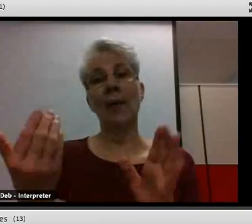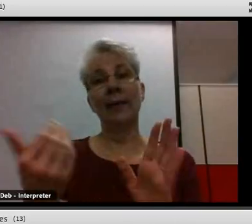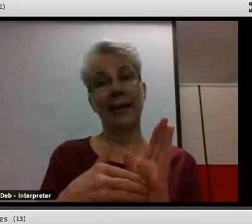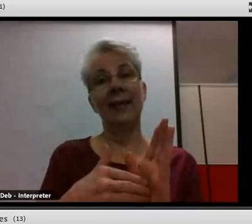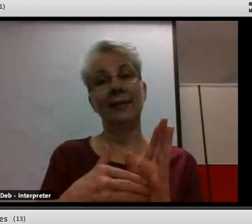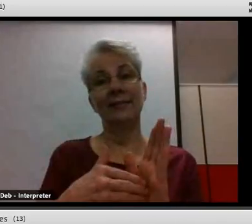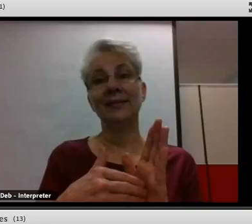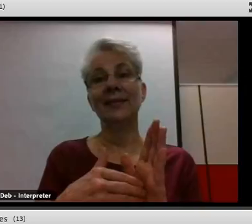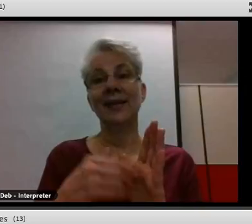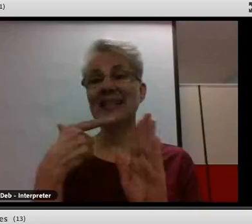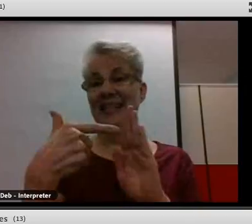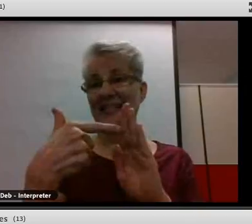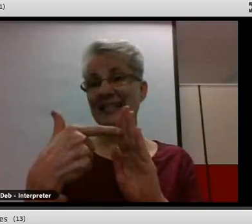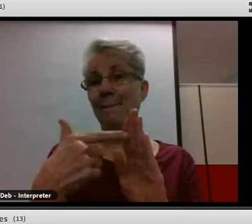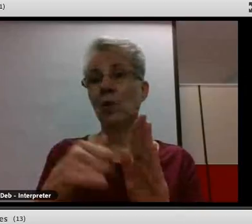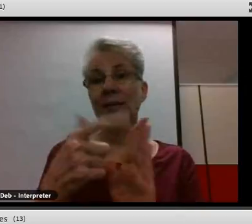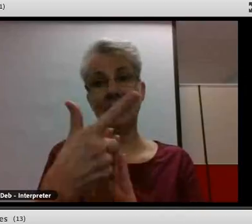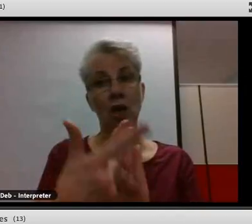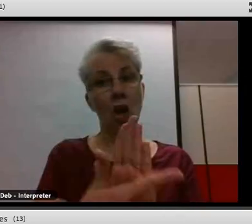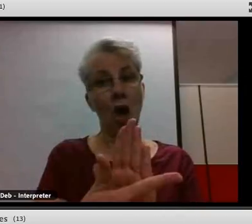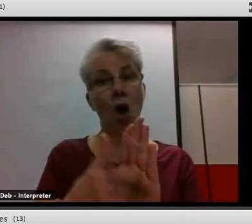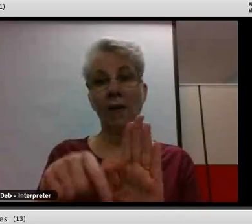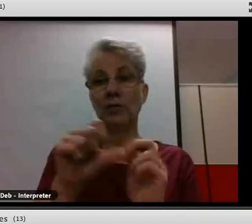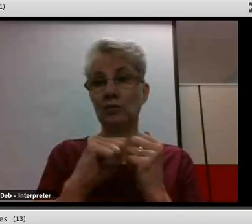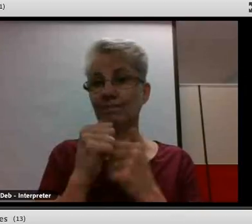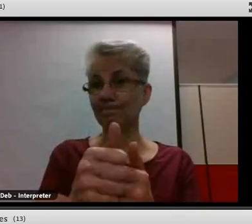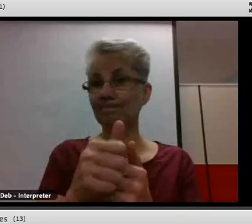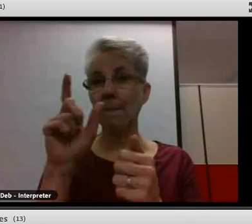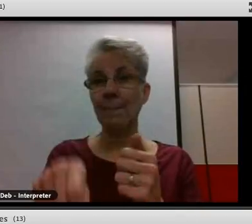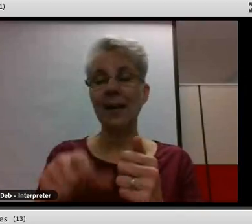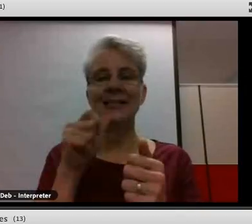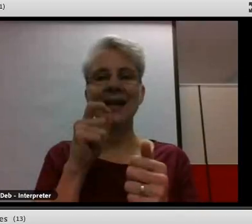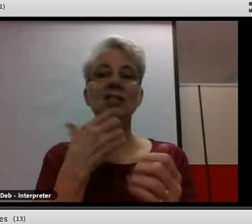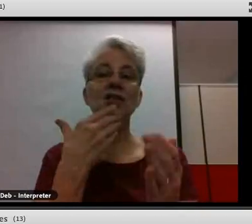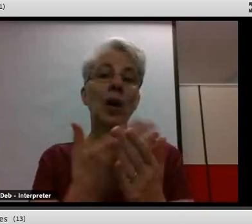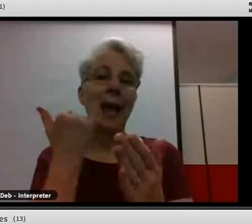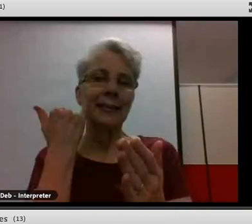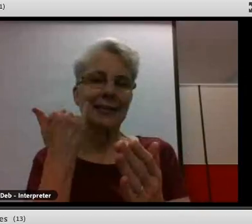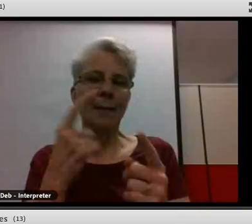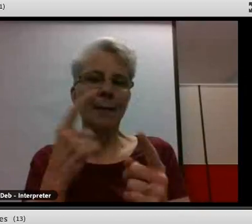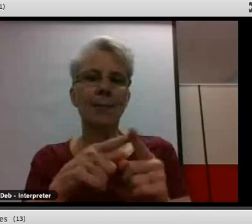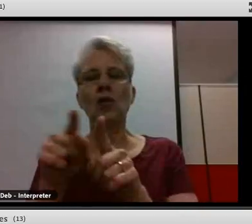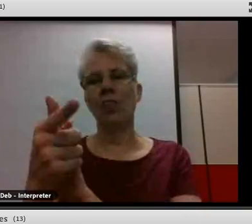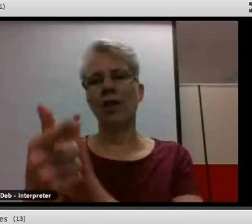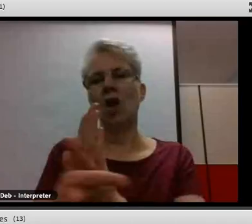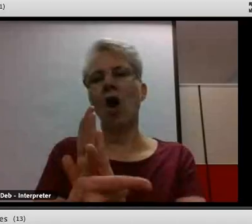that's kind of where it is compatible with some of these high-tech devices.